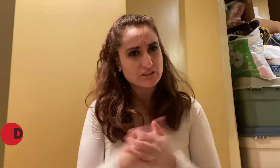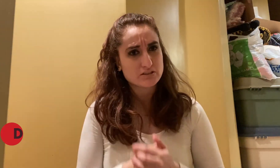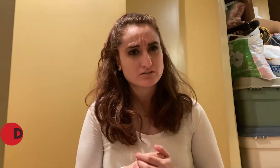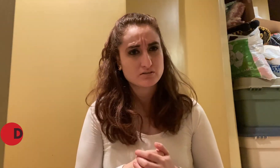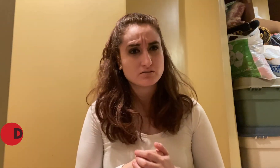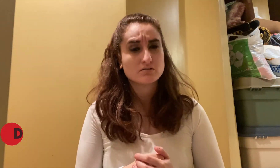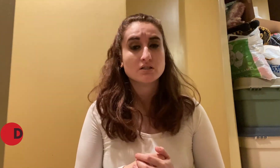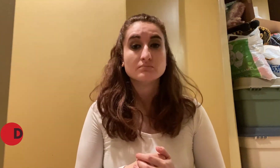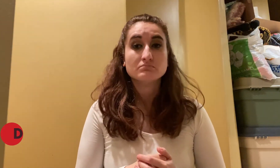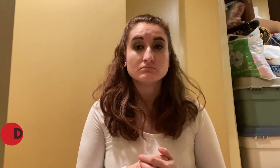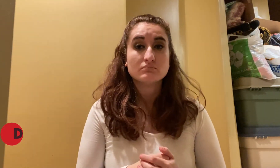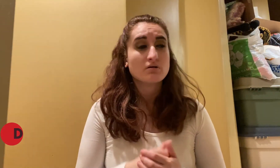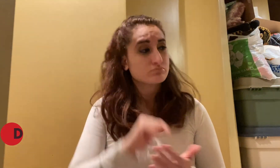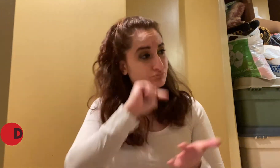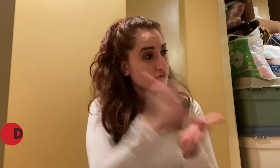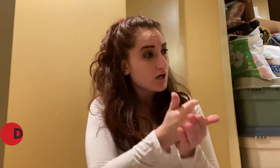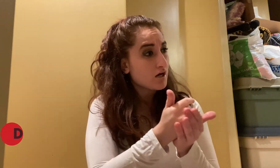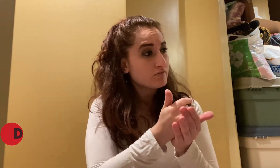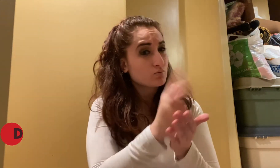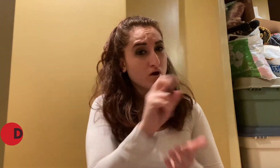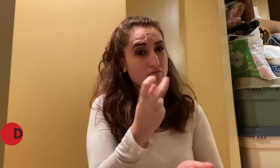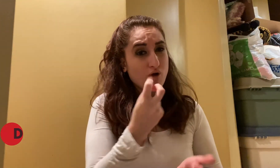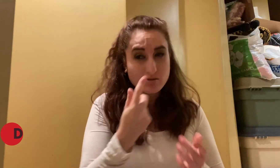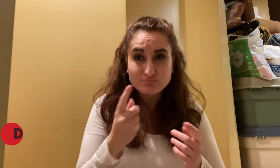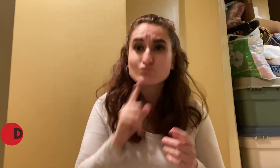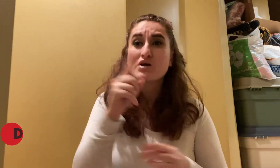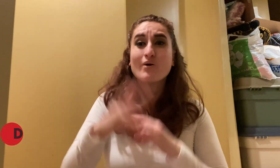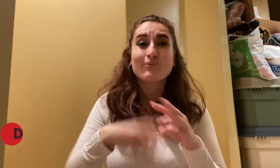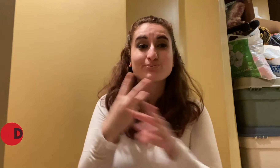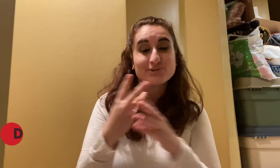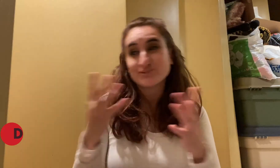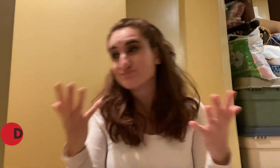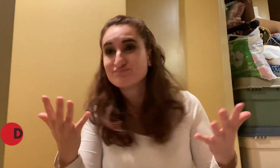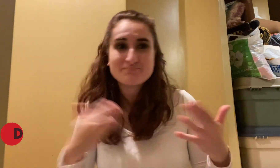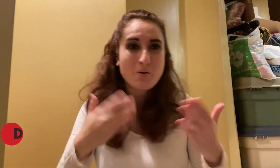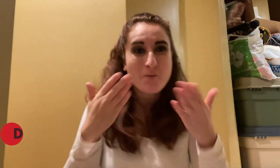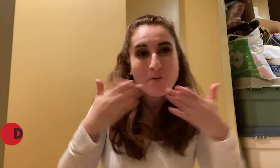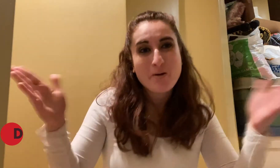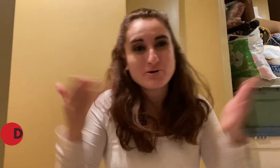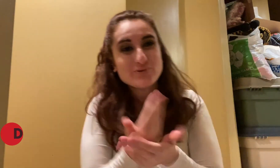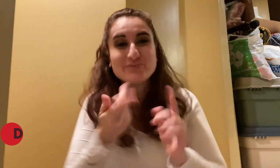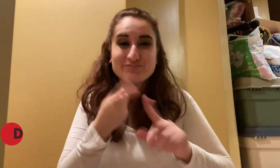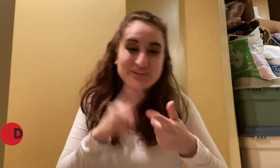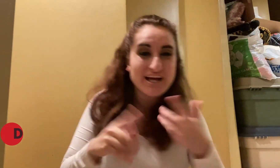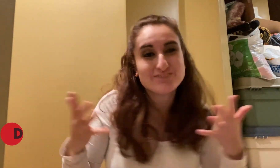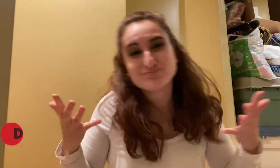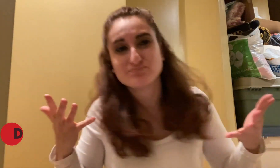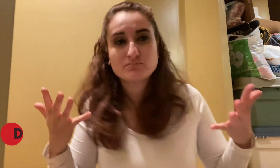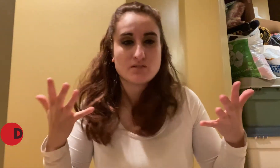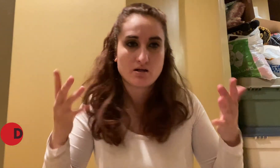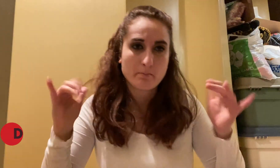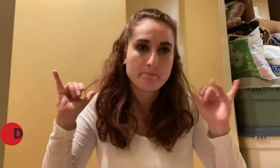being picked on and treated as “Different”. Upon graduation at grade 12 and entering the real world, I eagerly sought new friends and,